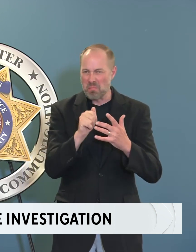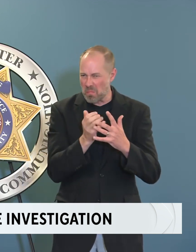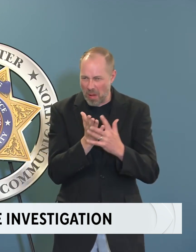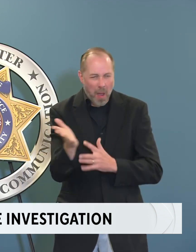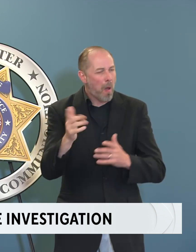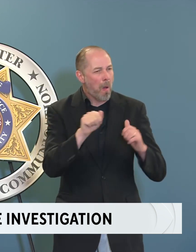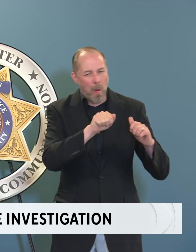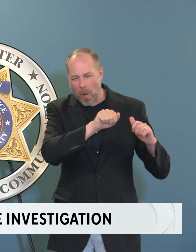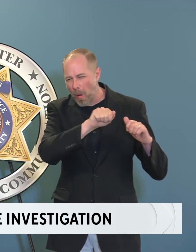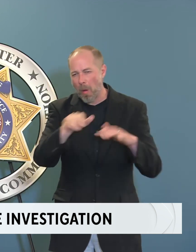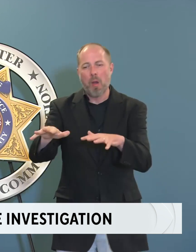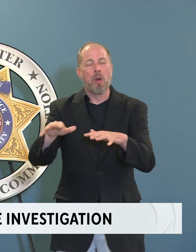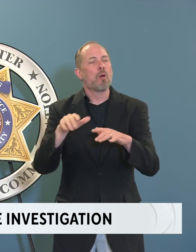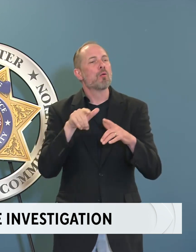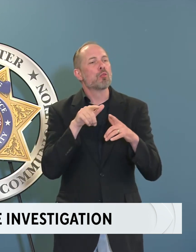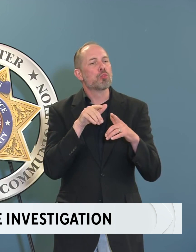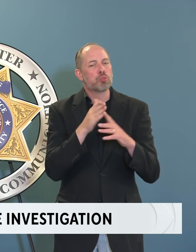EL DORADO SPRINGS DRIVE. THAT